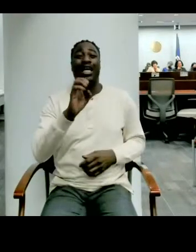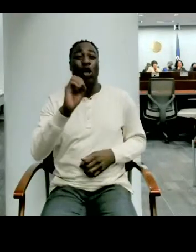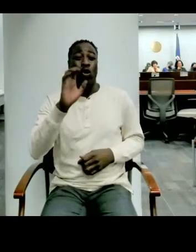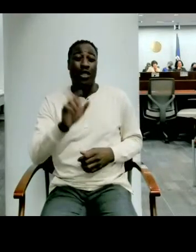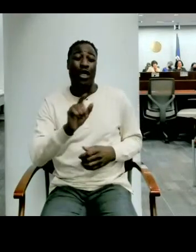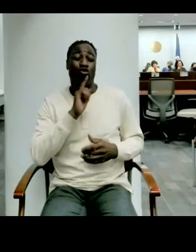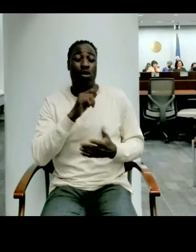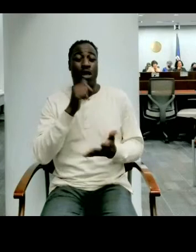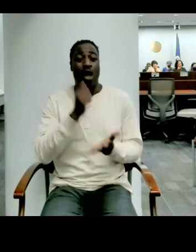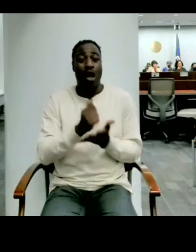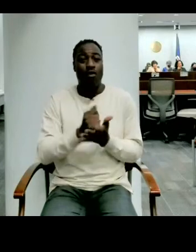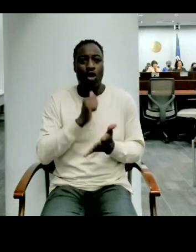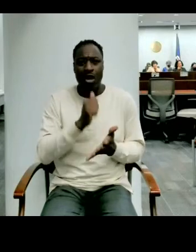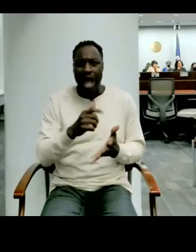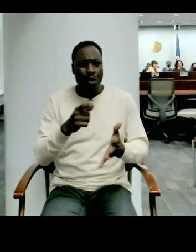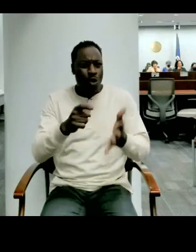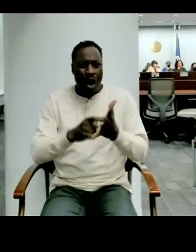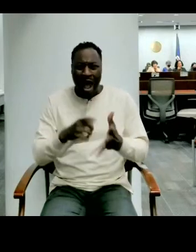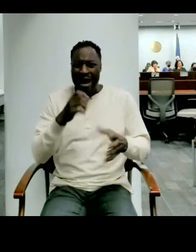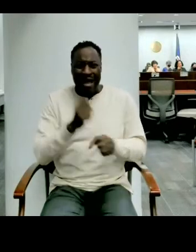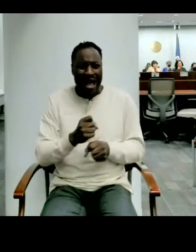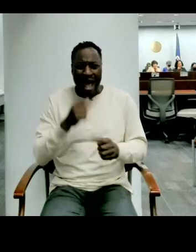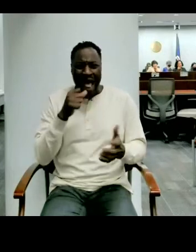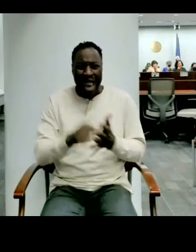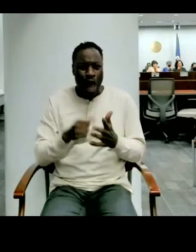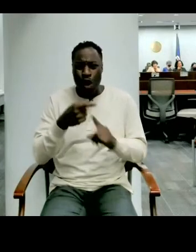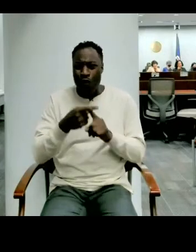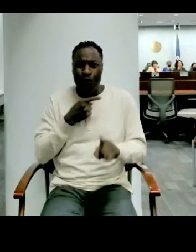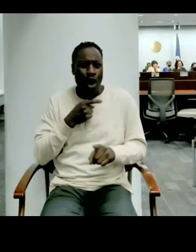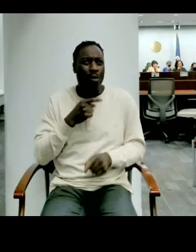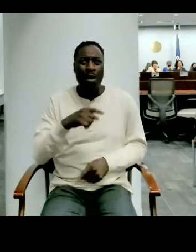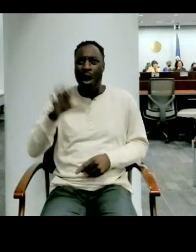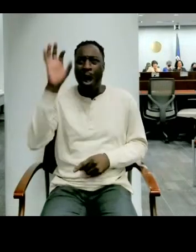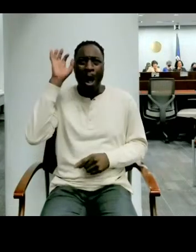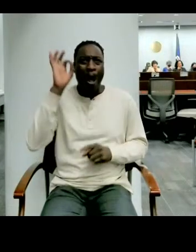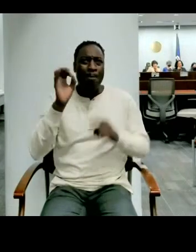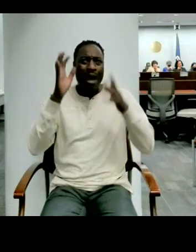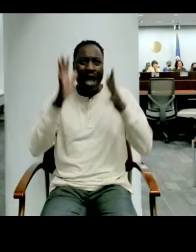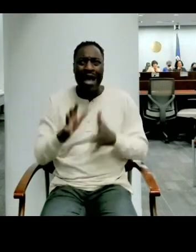you know, a letter from a Minister or a pastor, from a rabbi substantiating your beliefs,